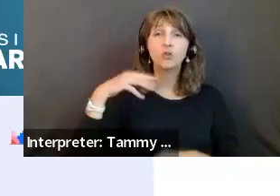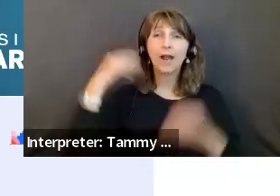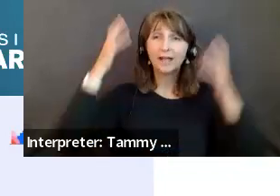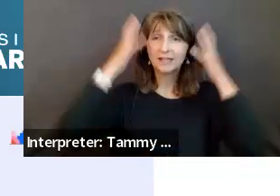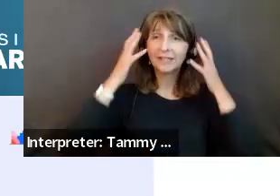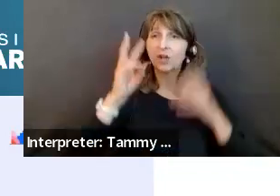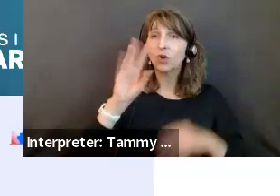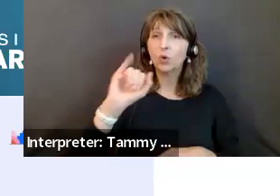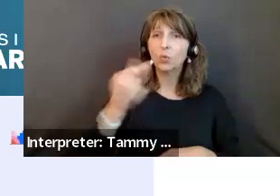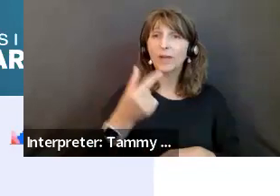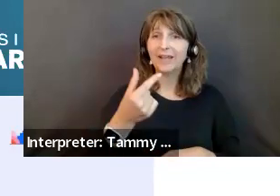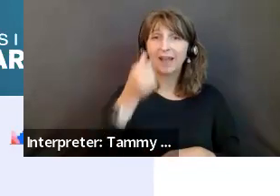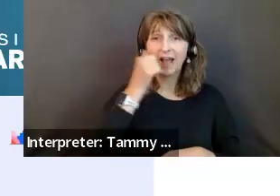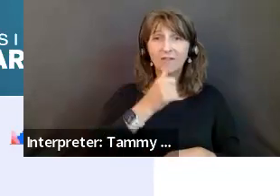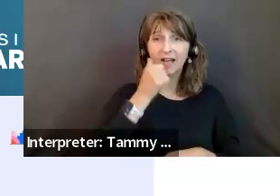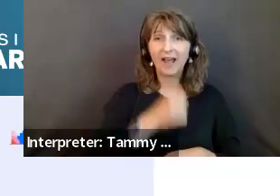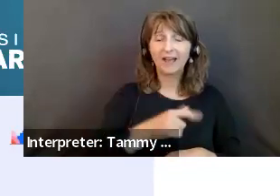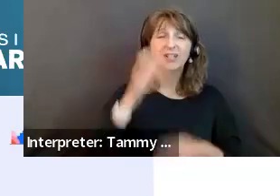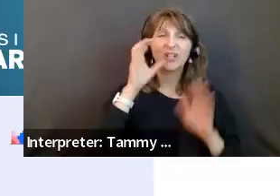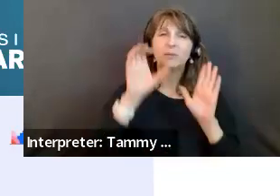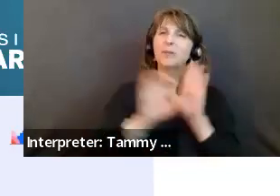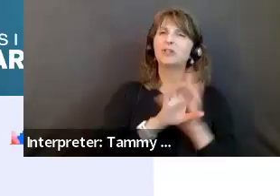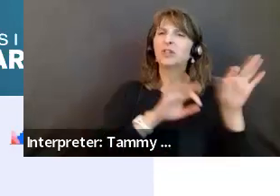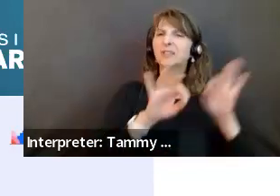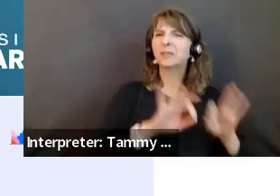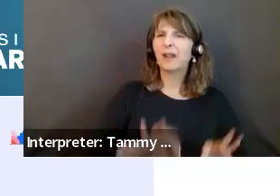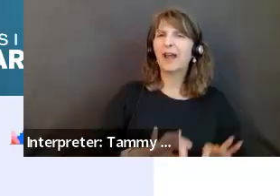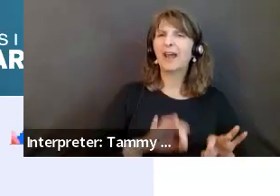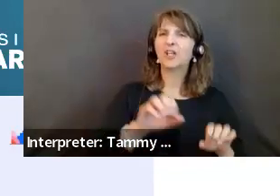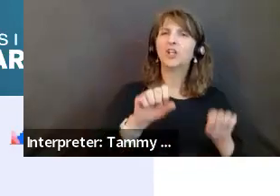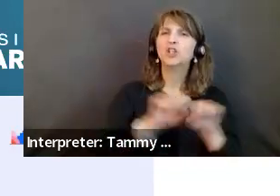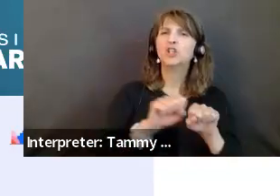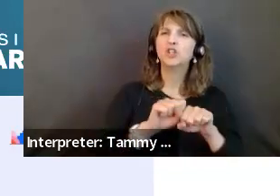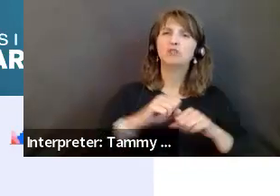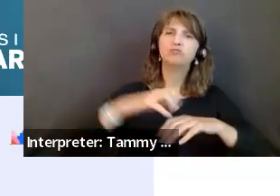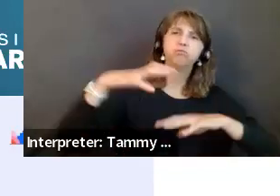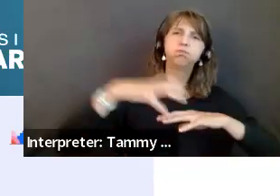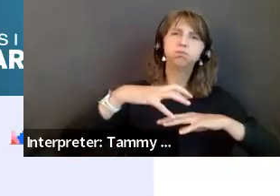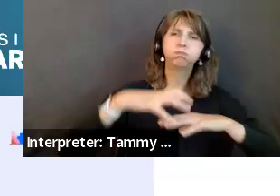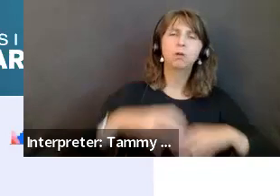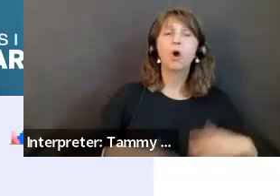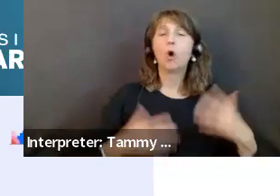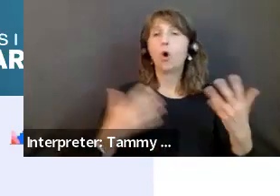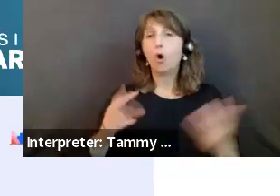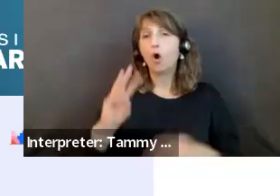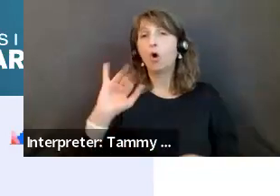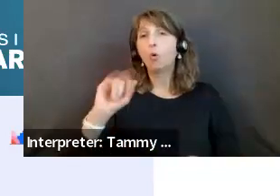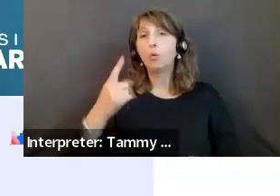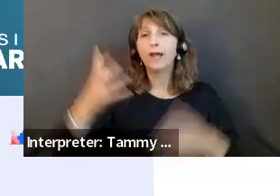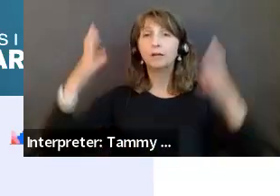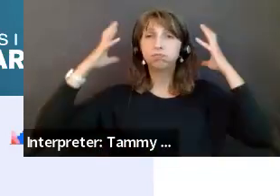Of accounts you in the cloud. And basically we did something like this every meeting, just to lighten the move just to get people relaxed.